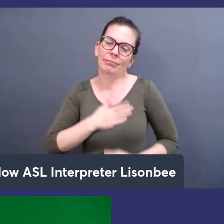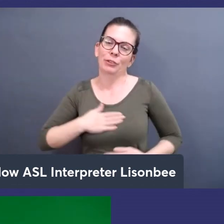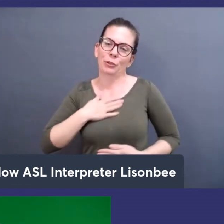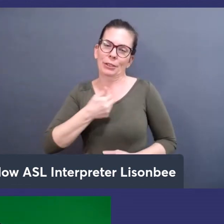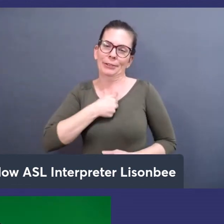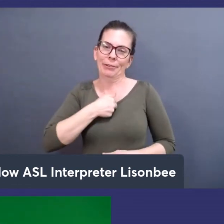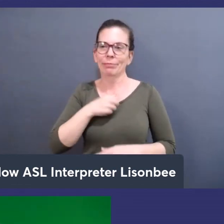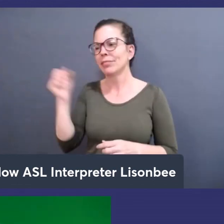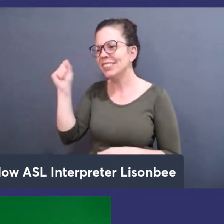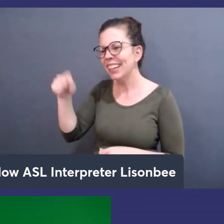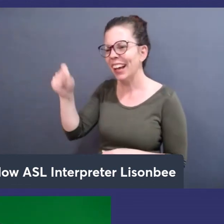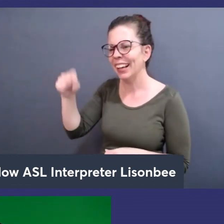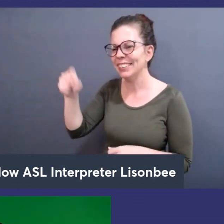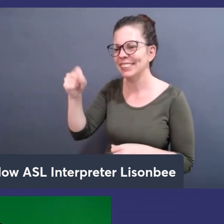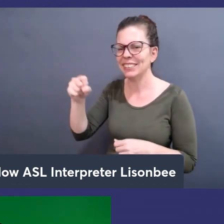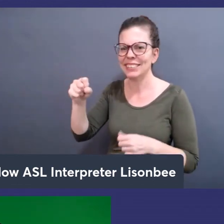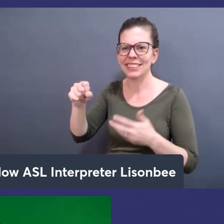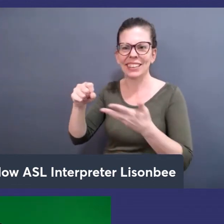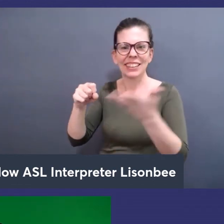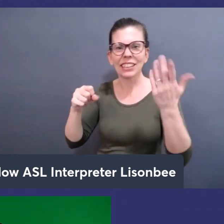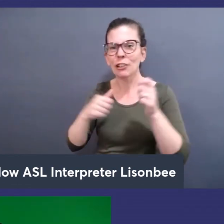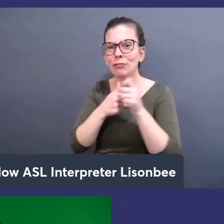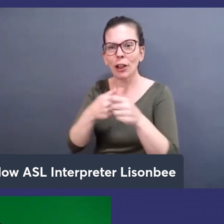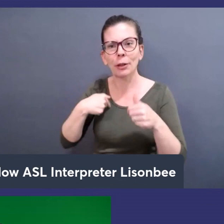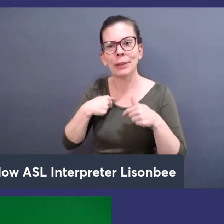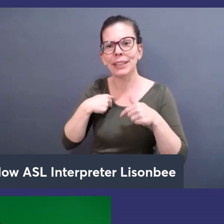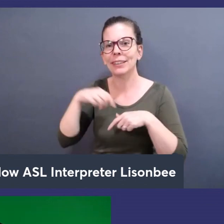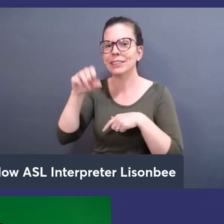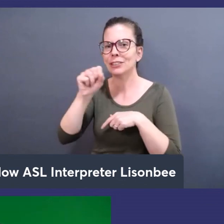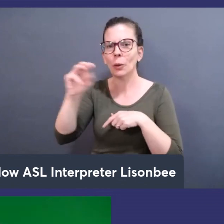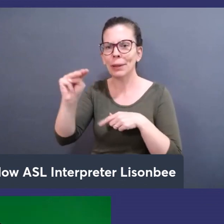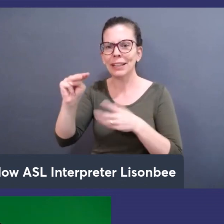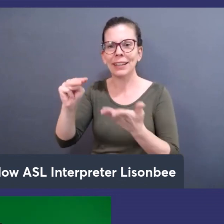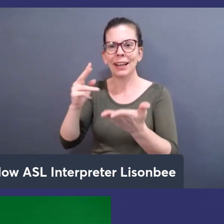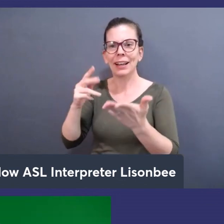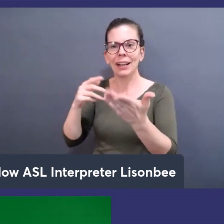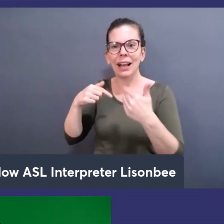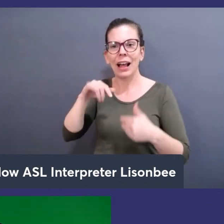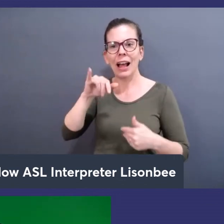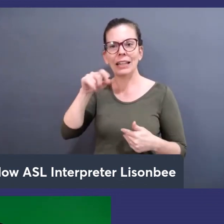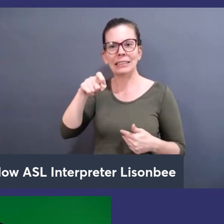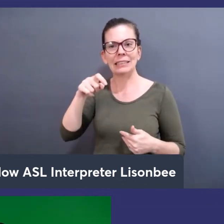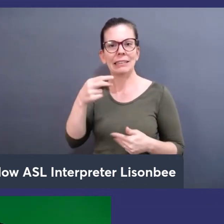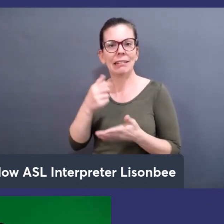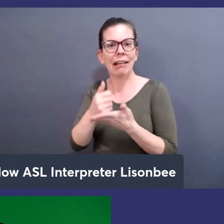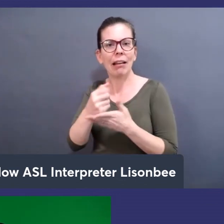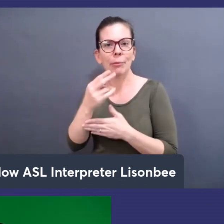Absolutely. And then anyone follow me on social media @INeedHelpBrian. You can find me on LinkedIn. Hit me up.